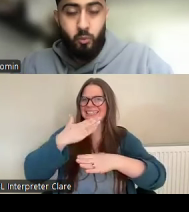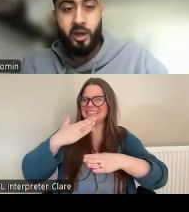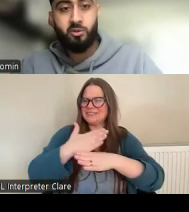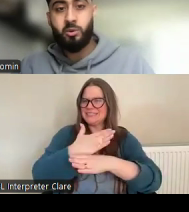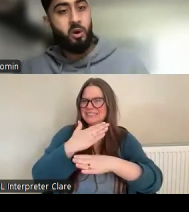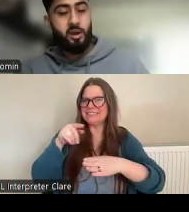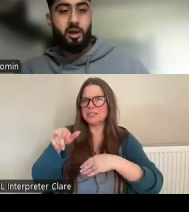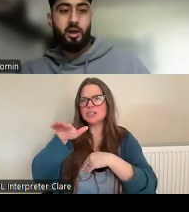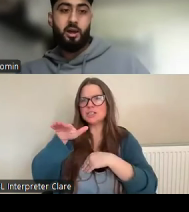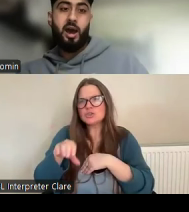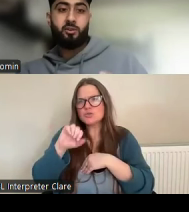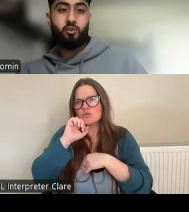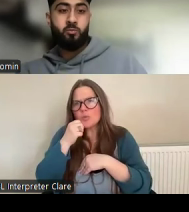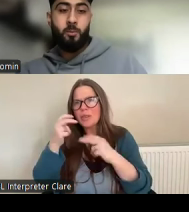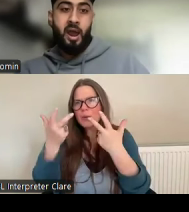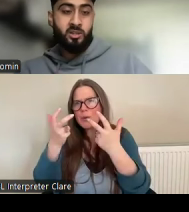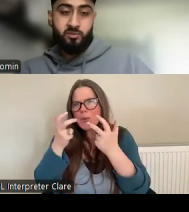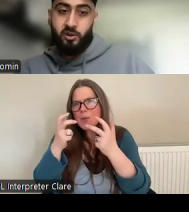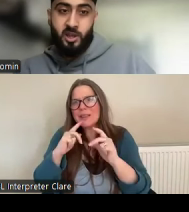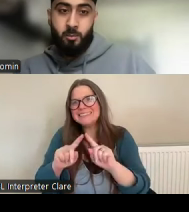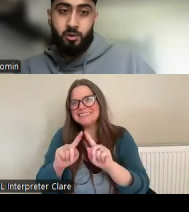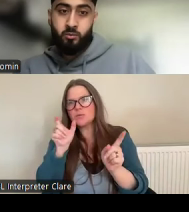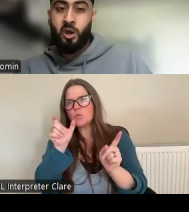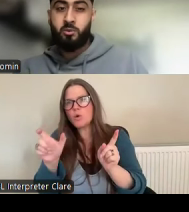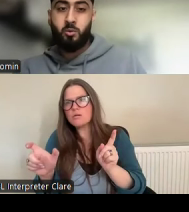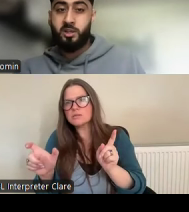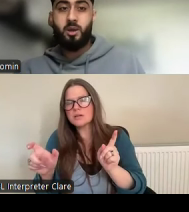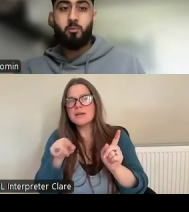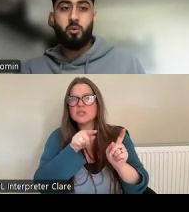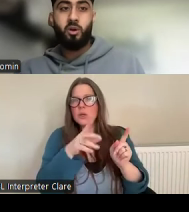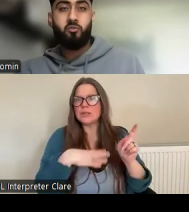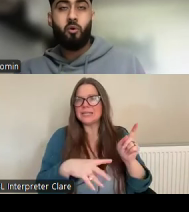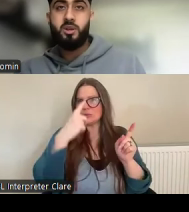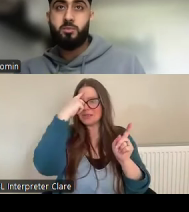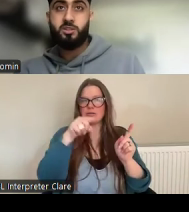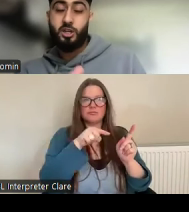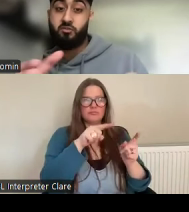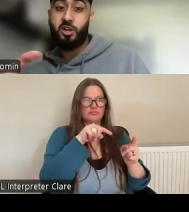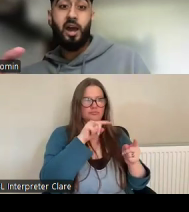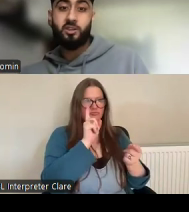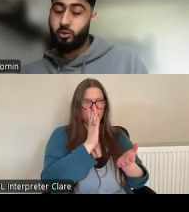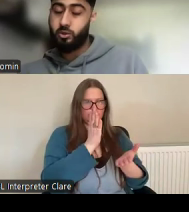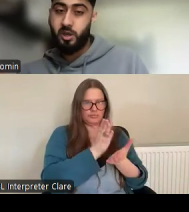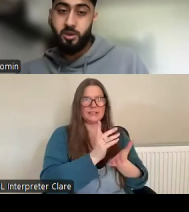Why do we want an ad group for parents, for example? Why do we want a separate one for people searching for dinosaurs, maybe?